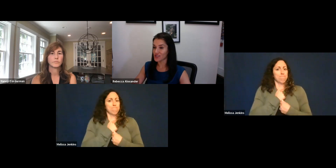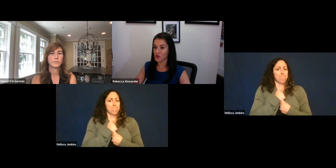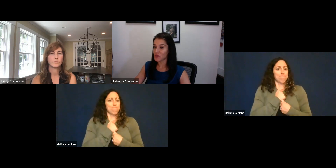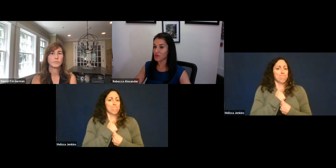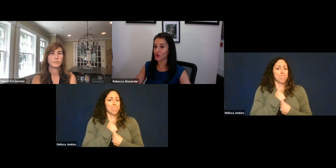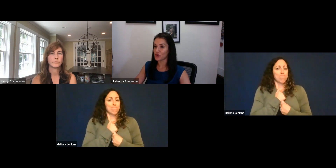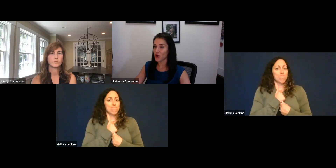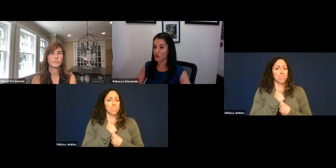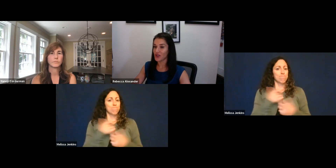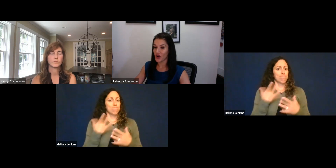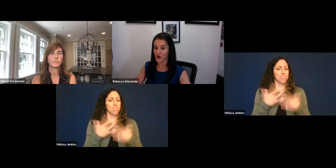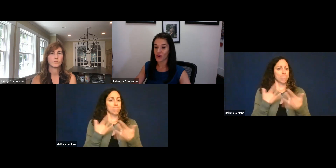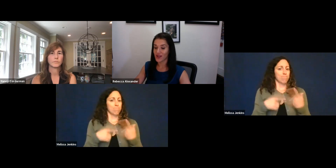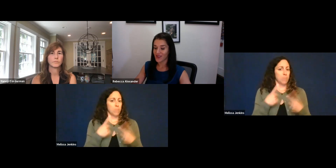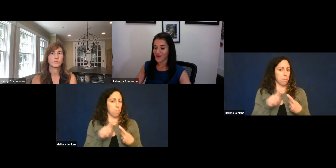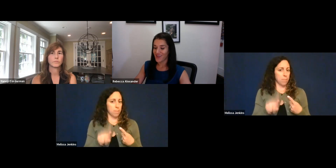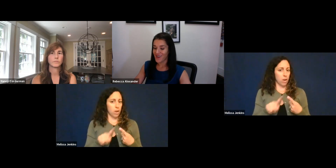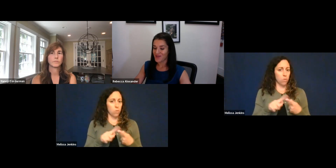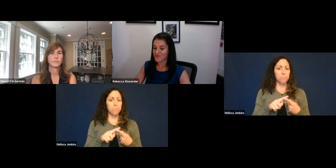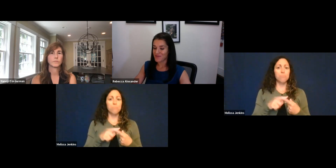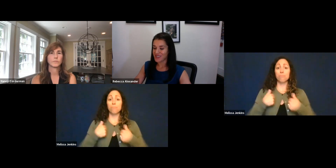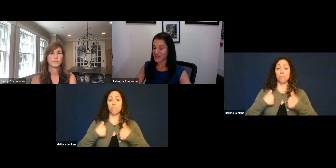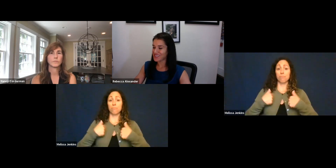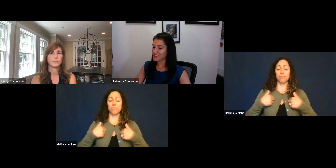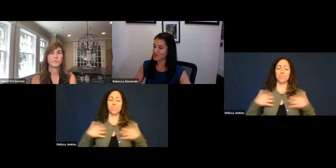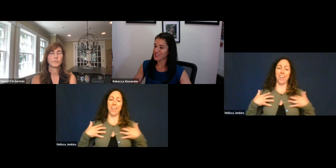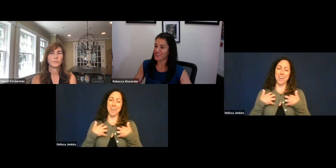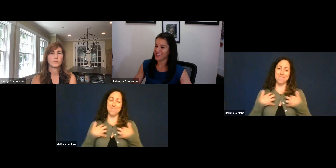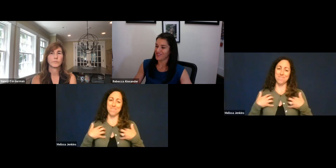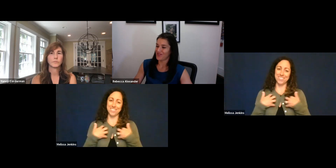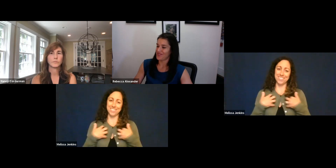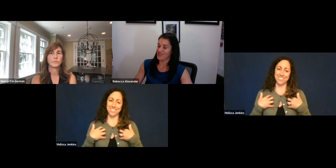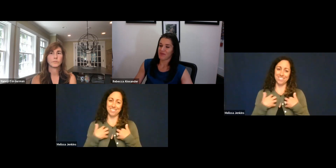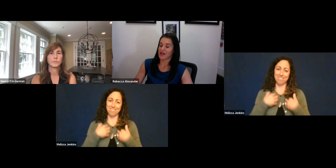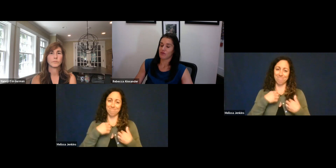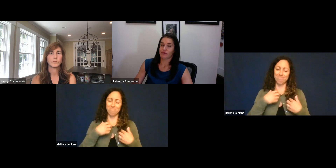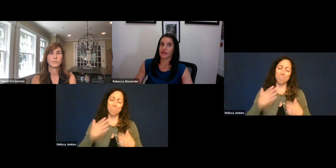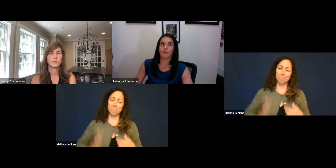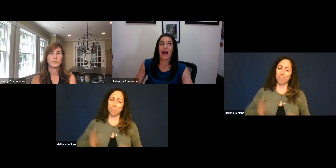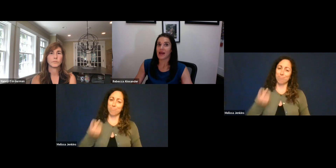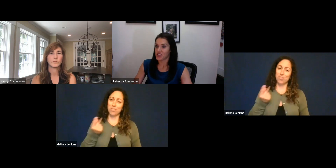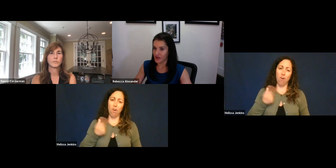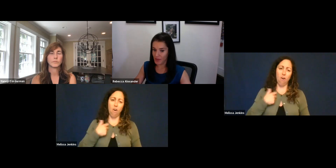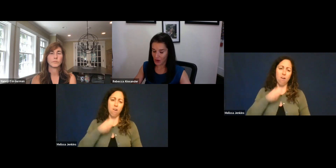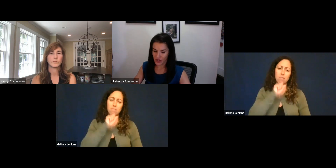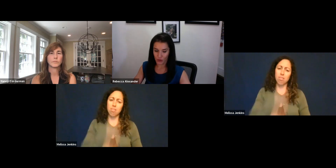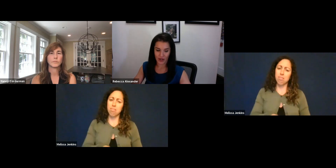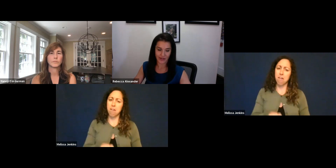as most people who know me know. But I couldn't really think of something I was really passionate about that I wanted